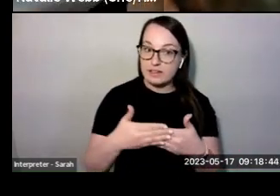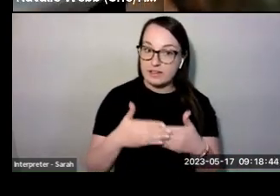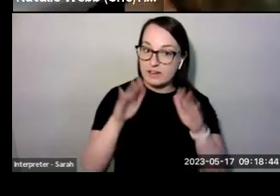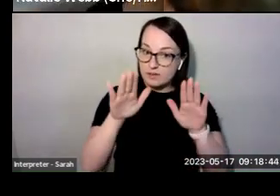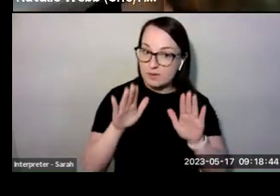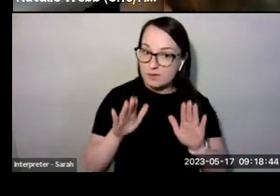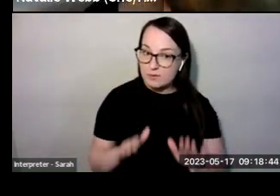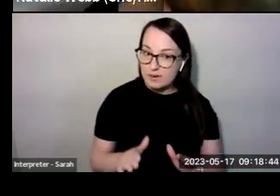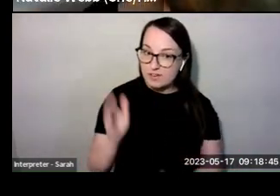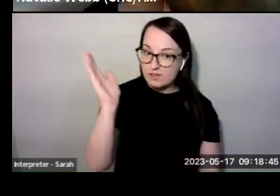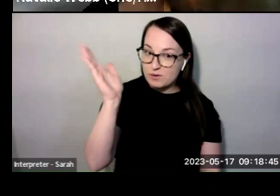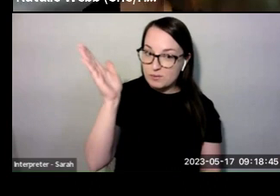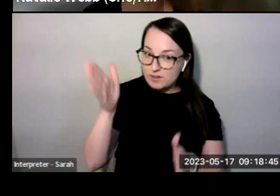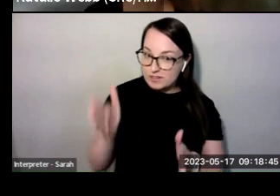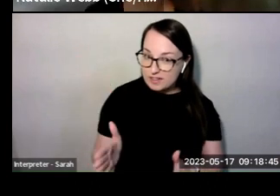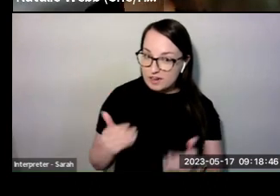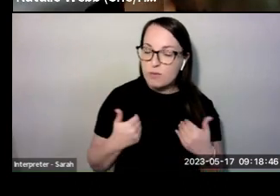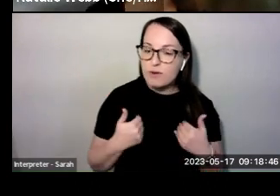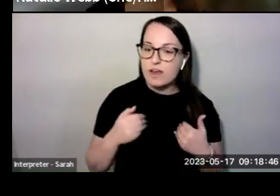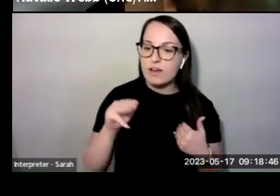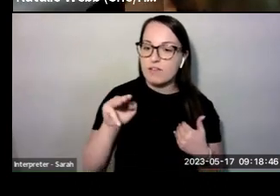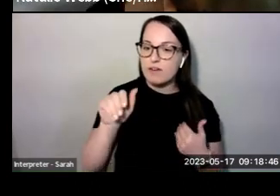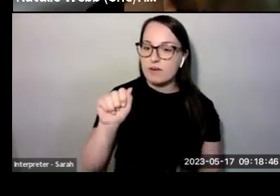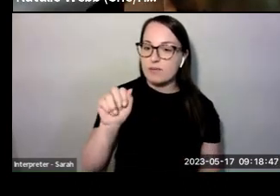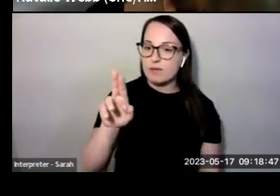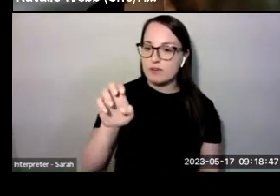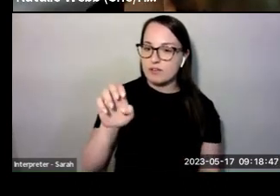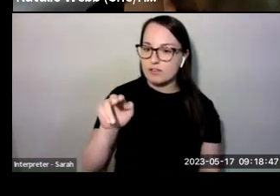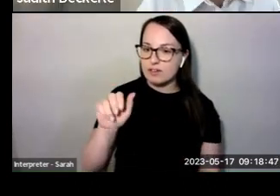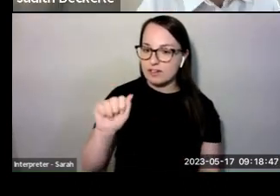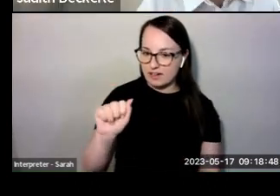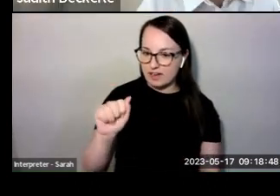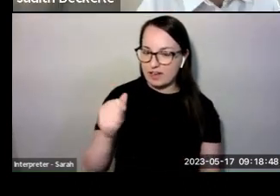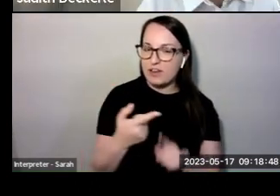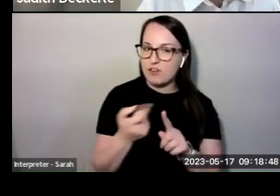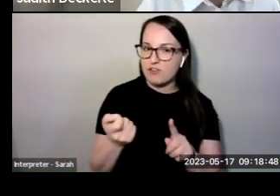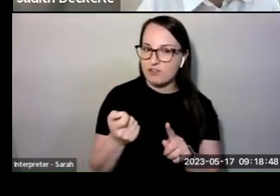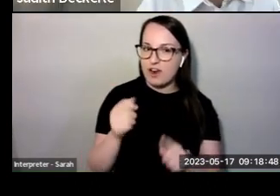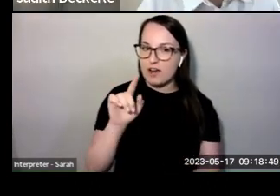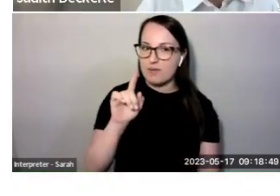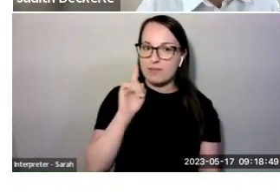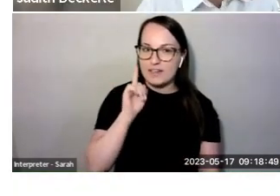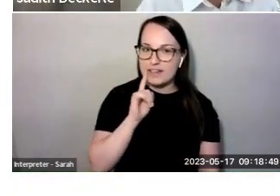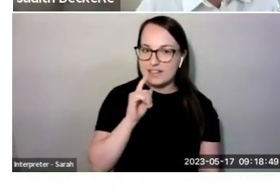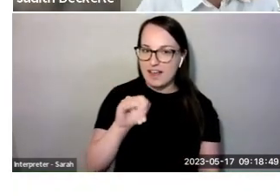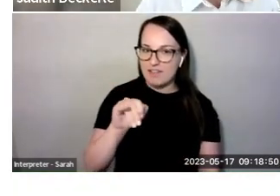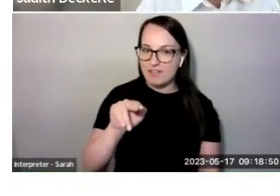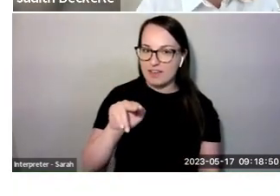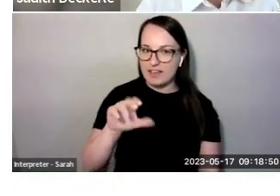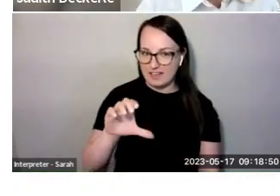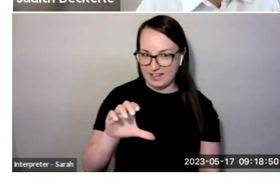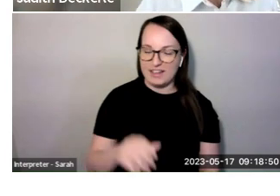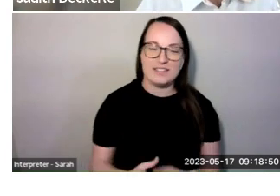Judith: Thank you! Natalie: On to the next wonderful presenter.